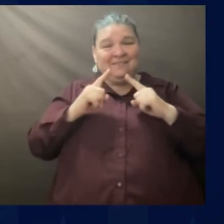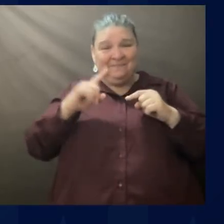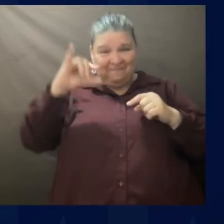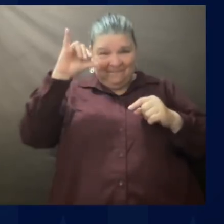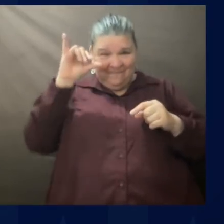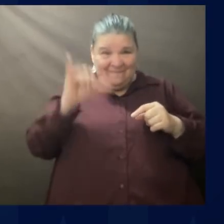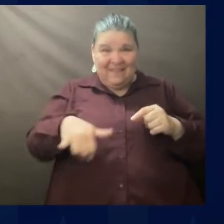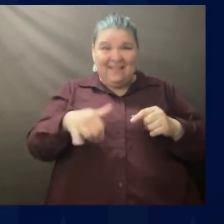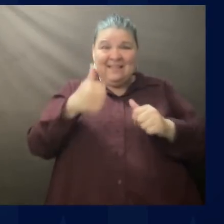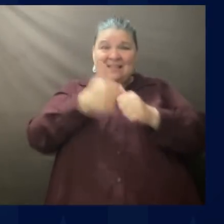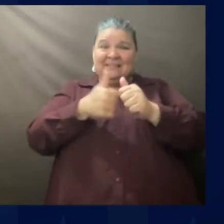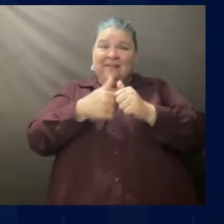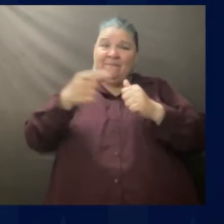The hurt can be overwhelming.